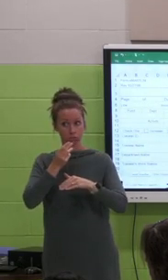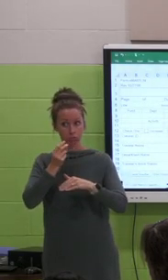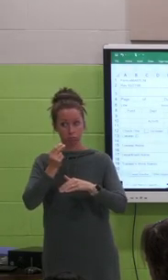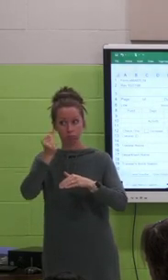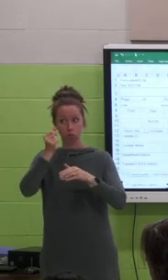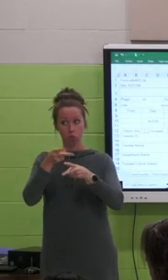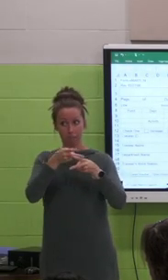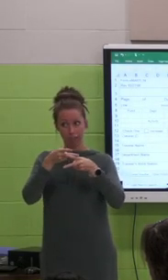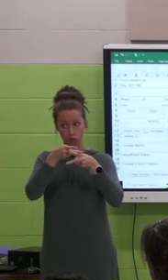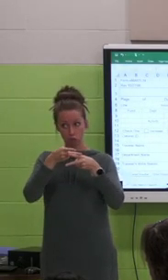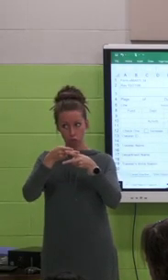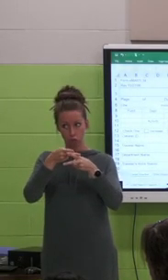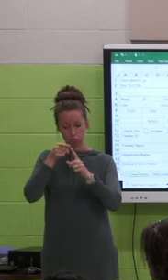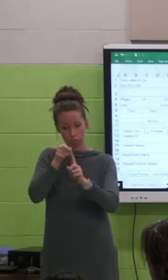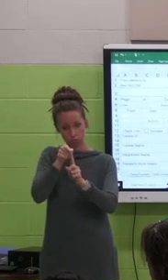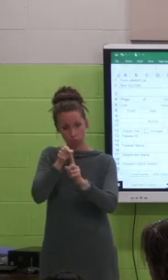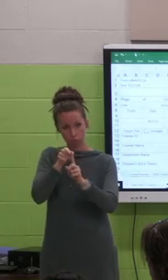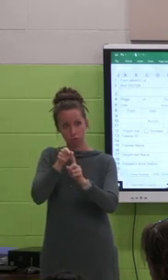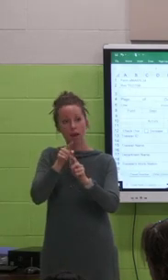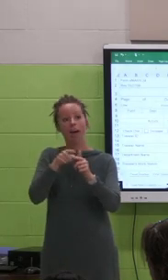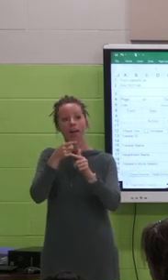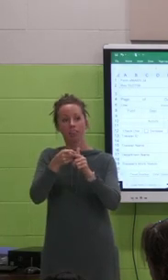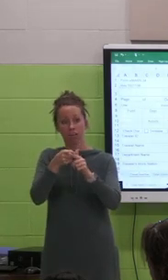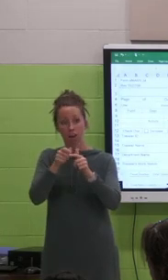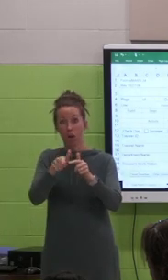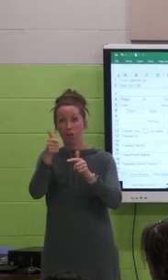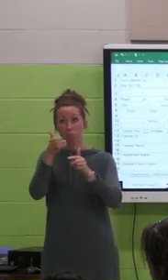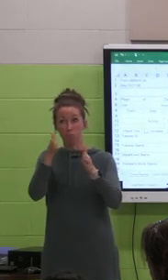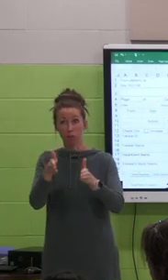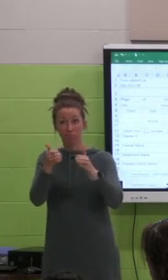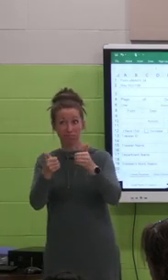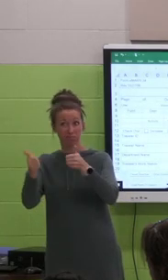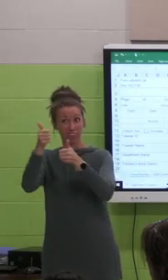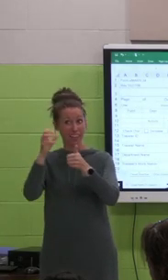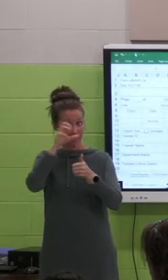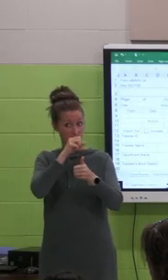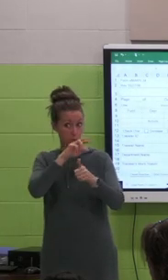and then from that if there's another person it goes above that so typically the principal and